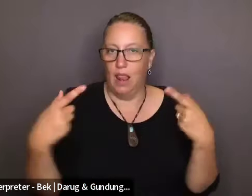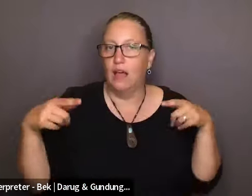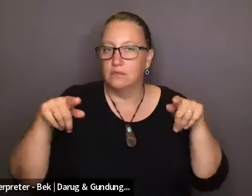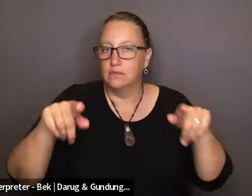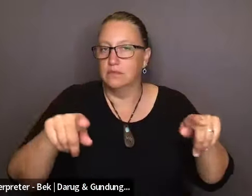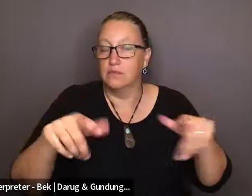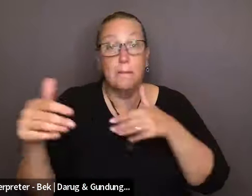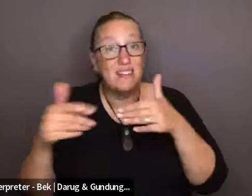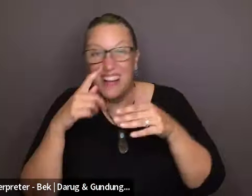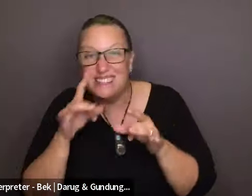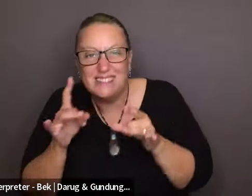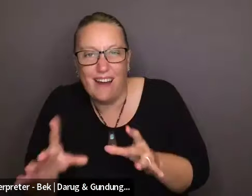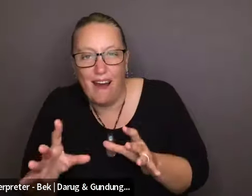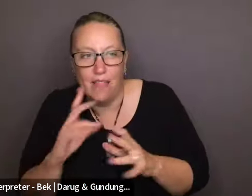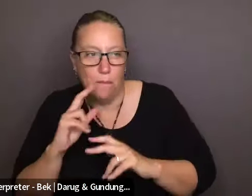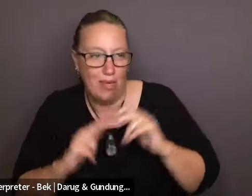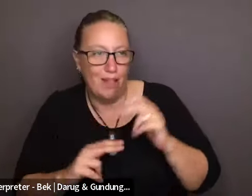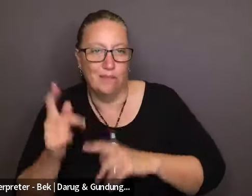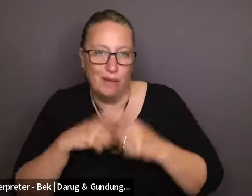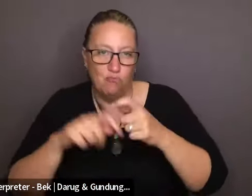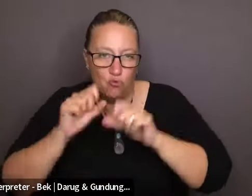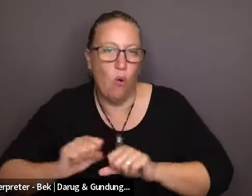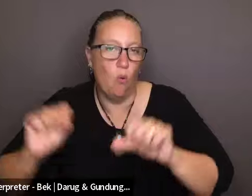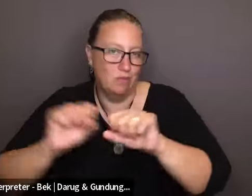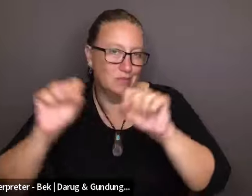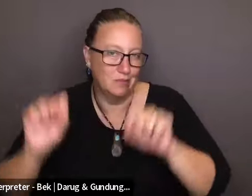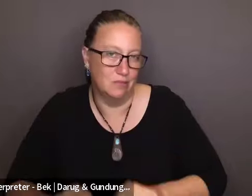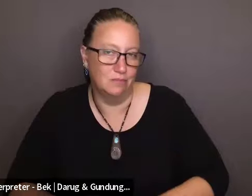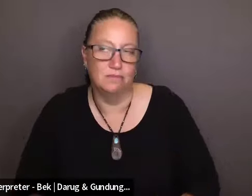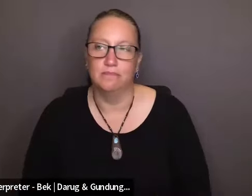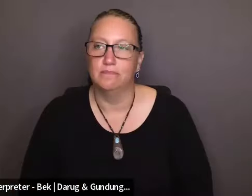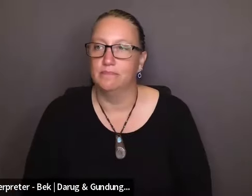governance and your co- design approach. You can use